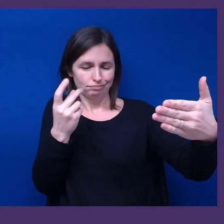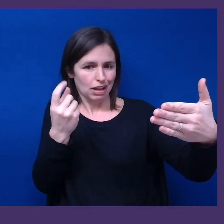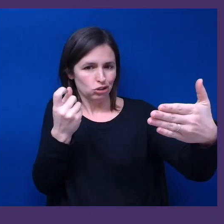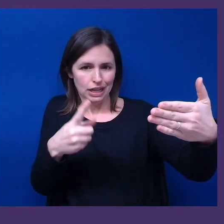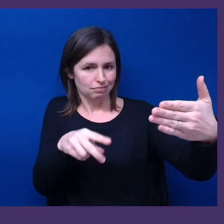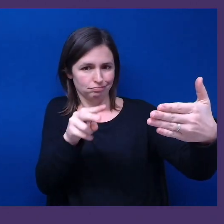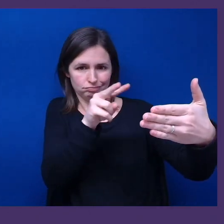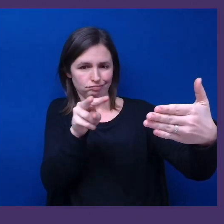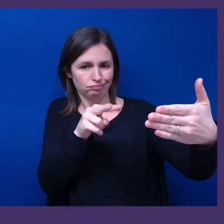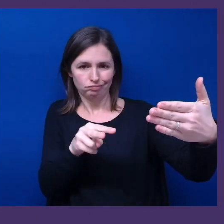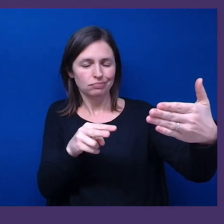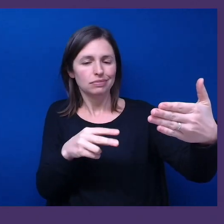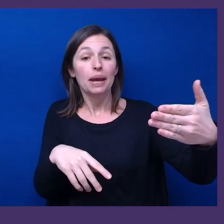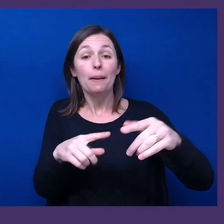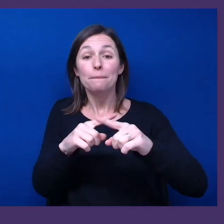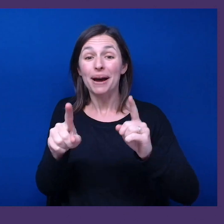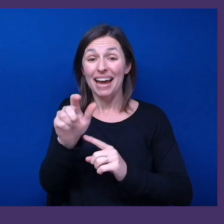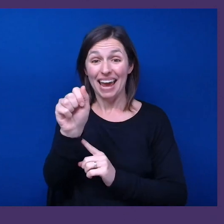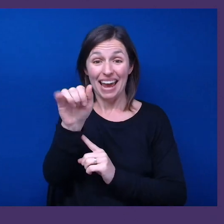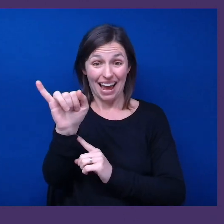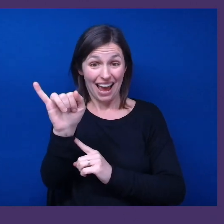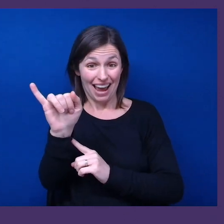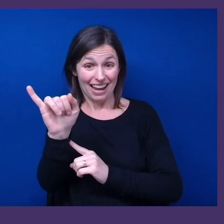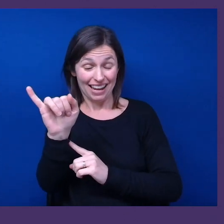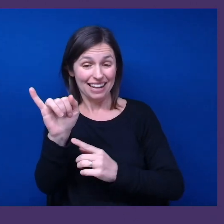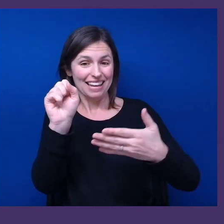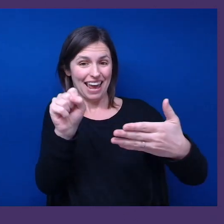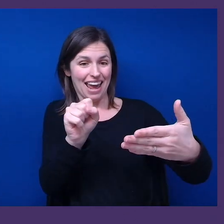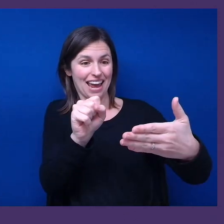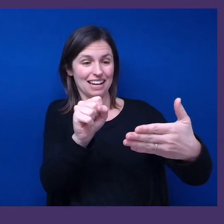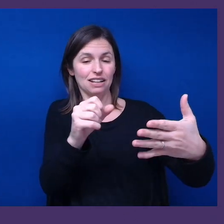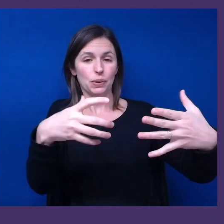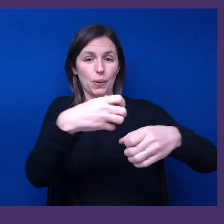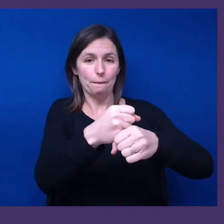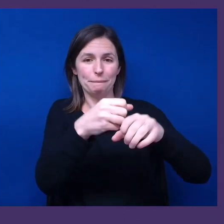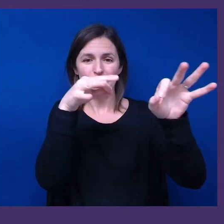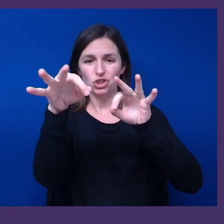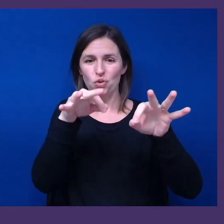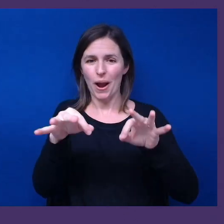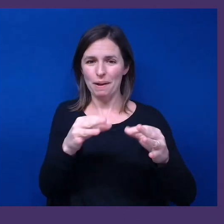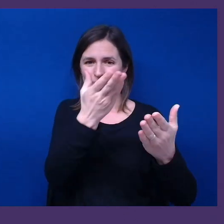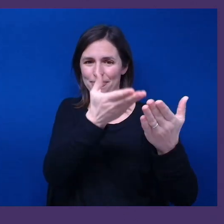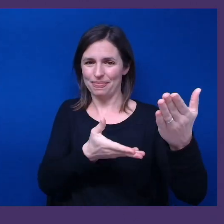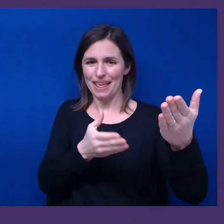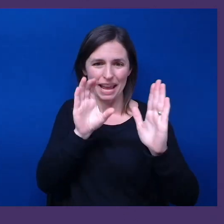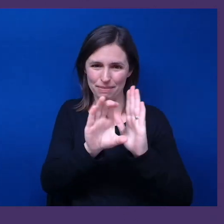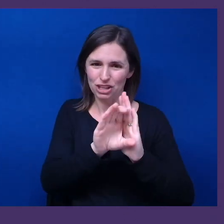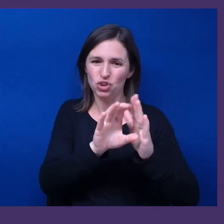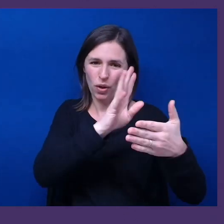making insights much more accessible. AI can also support neurodivergent professionals.